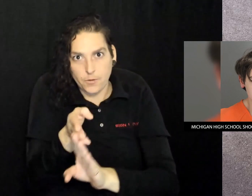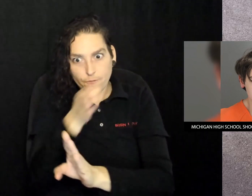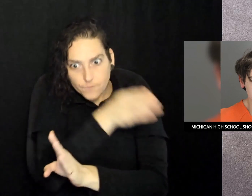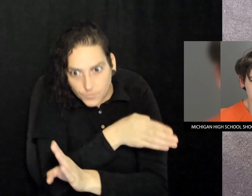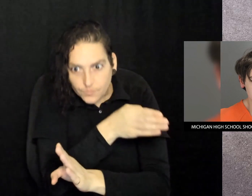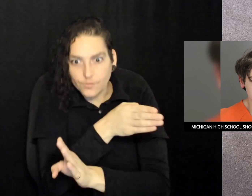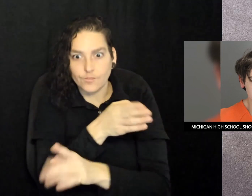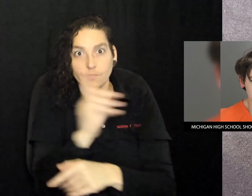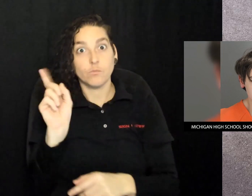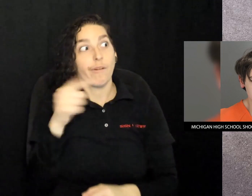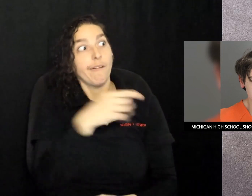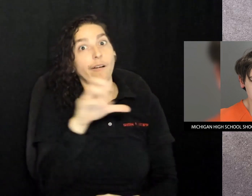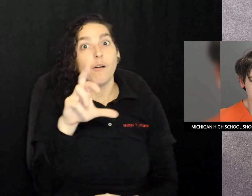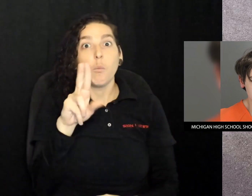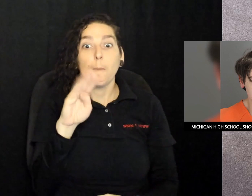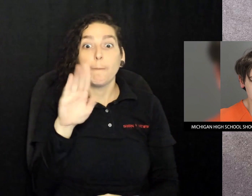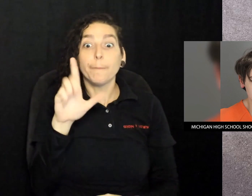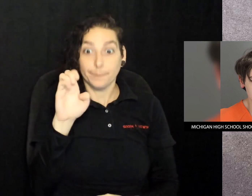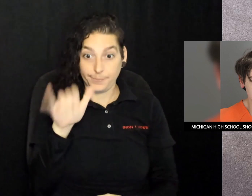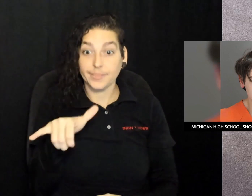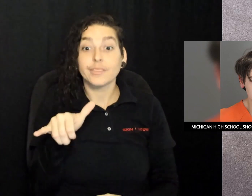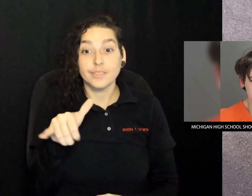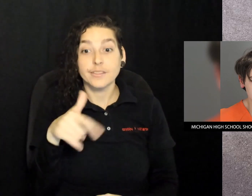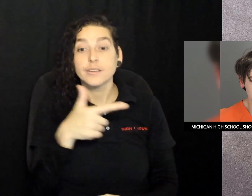including recorded video the night